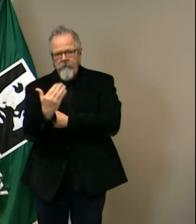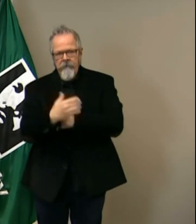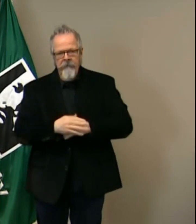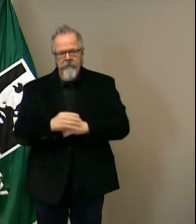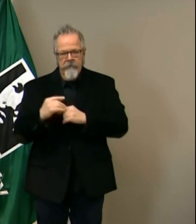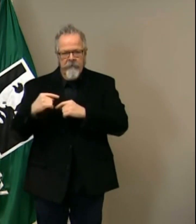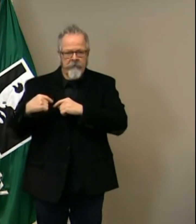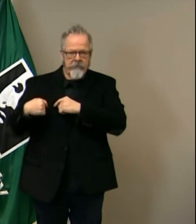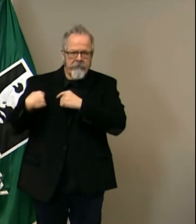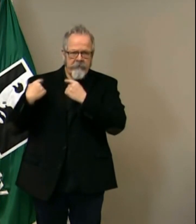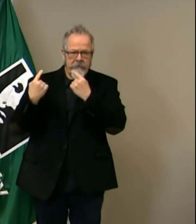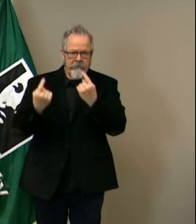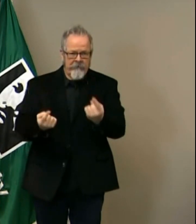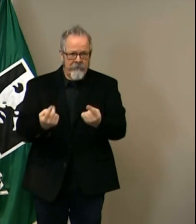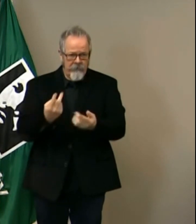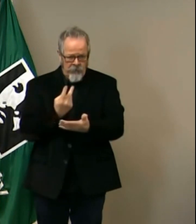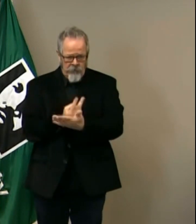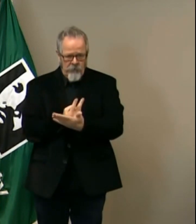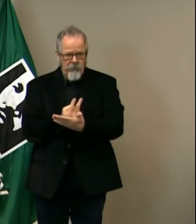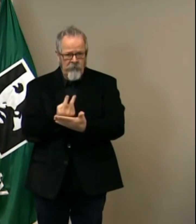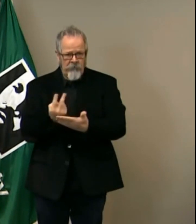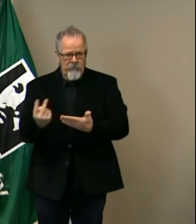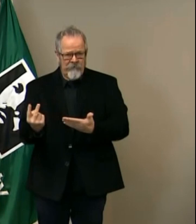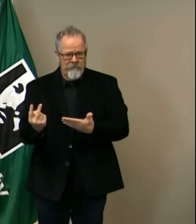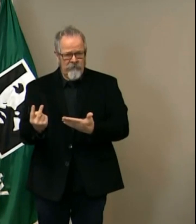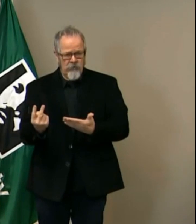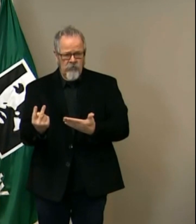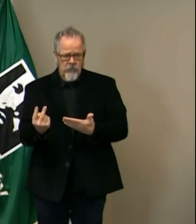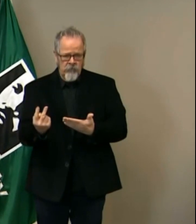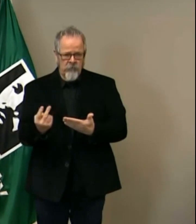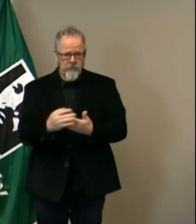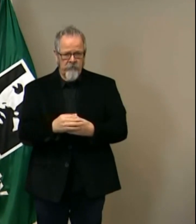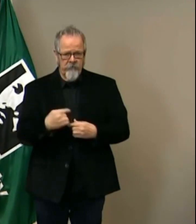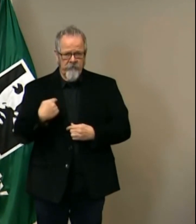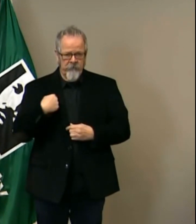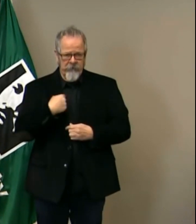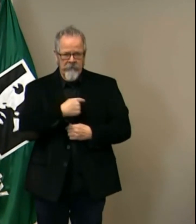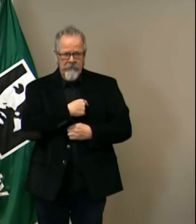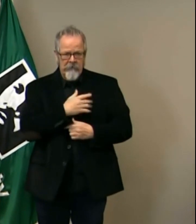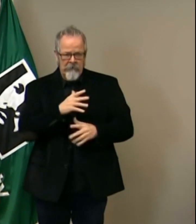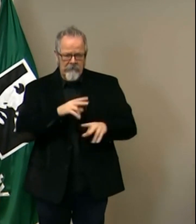ago that we first gathered here when the outbreak was detected at the nursing